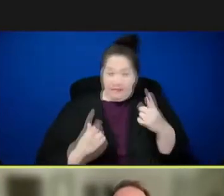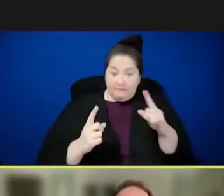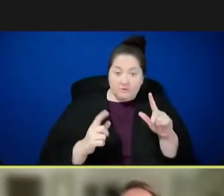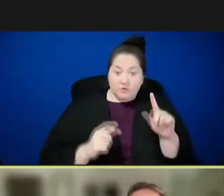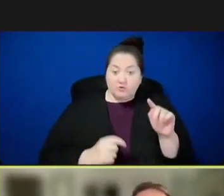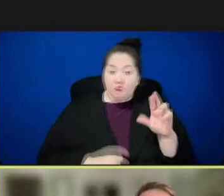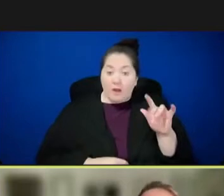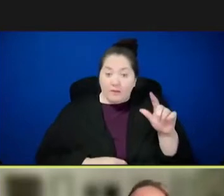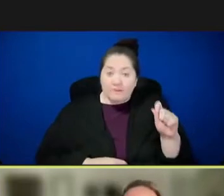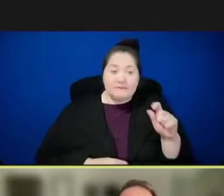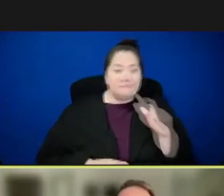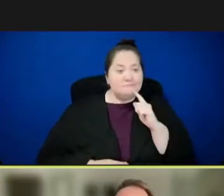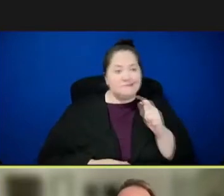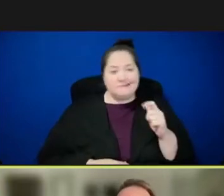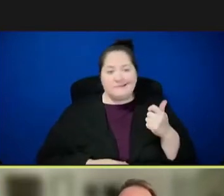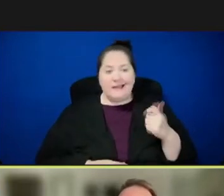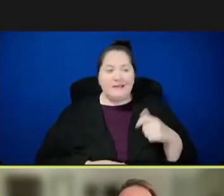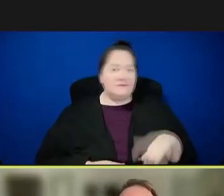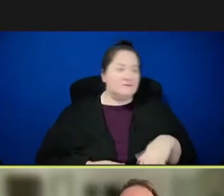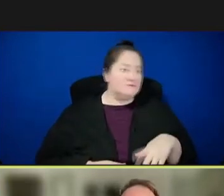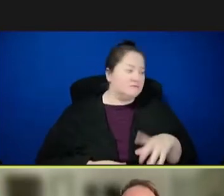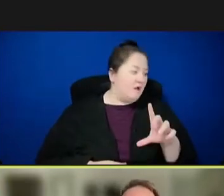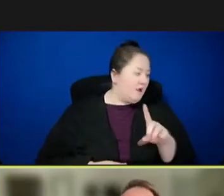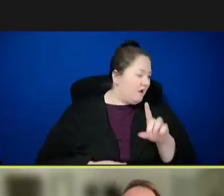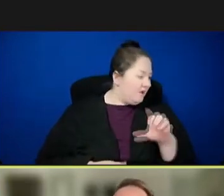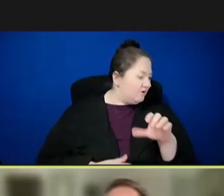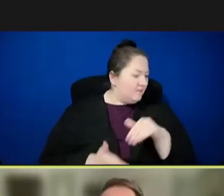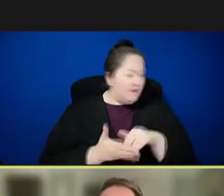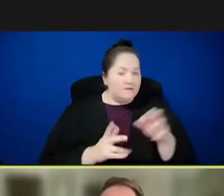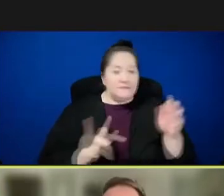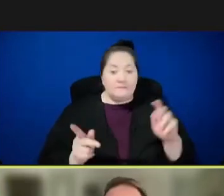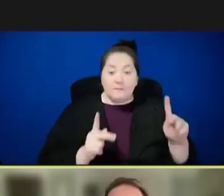in the tens or hundreds of thousands of individuals, in the hundreds or thousands,